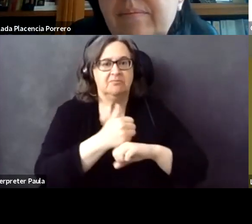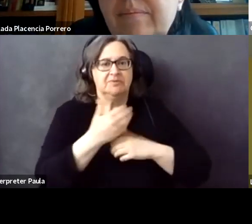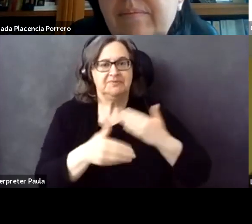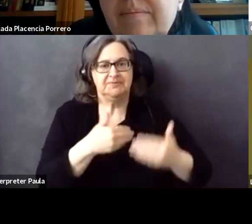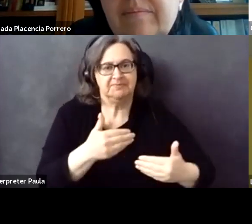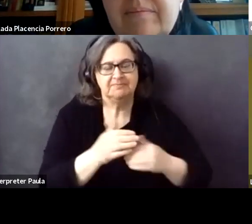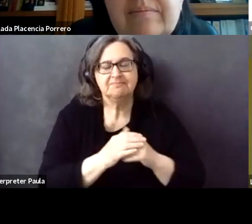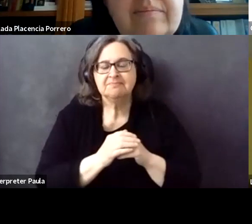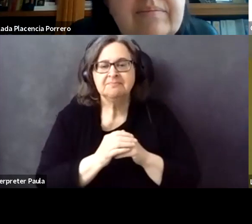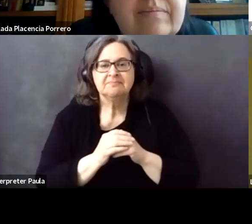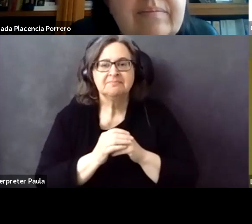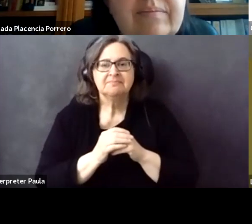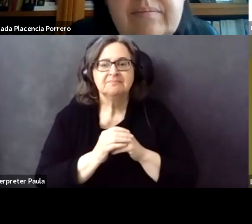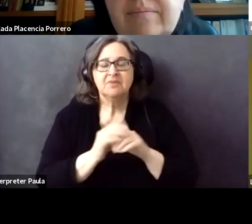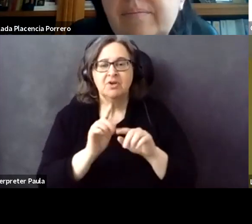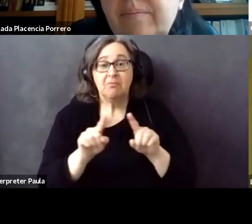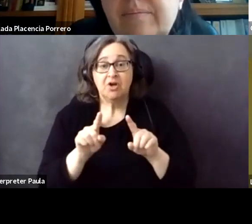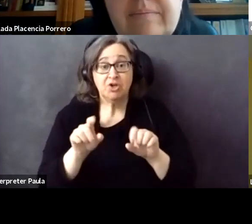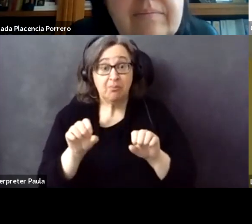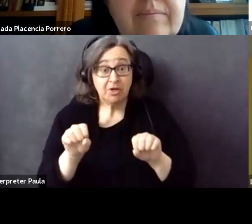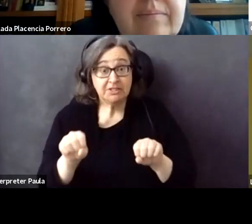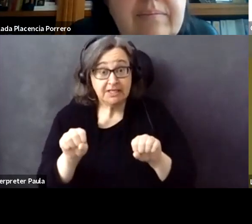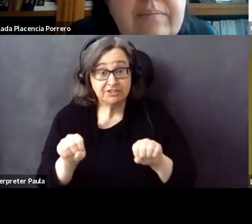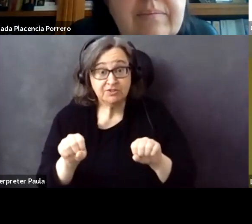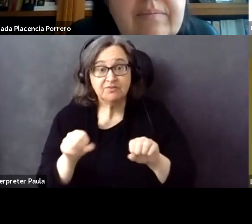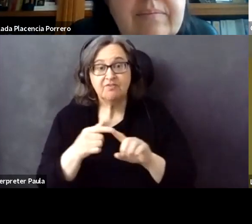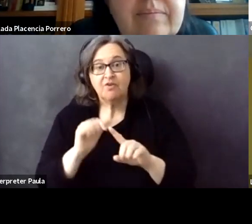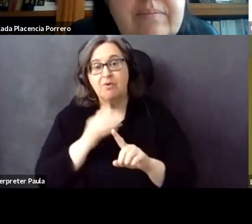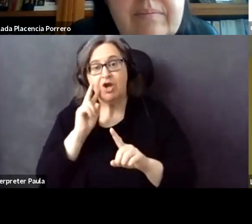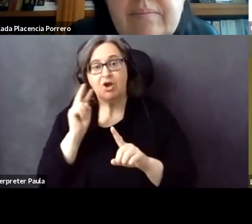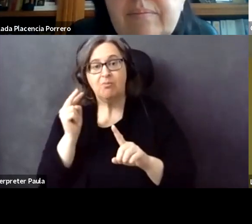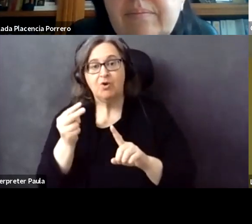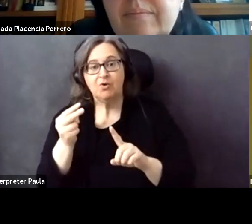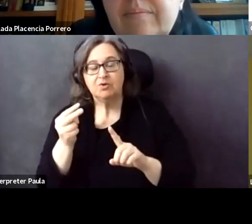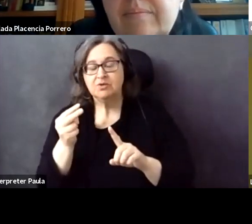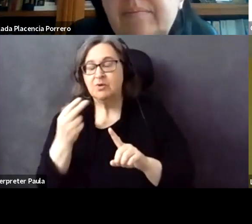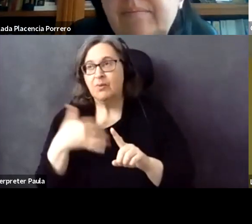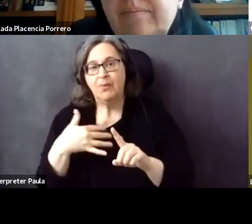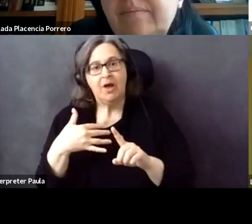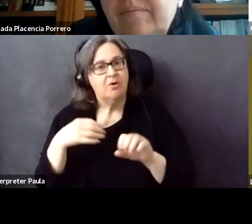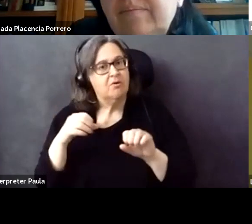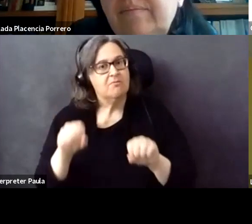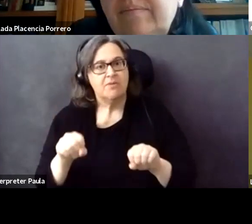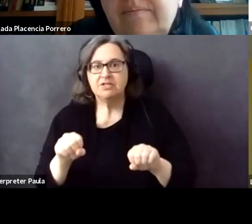something that we already evaluate because it's not fully in place and implemented, of course, as we speak.